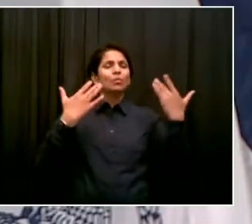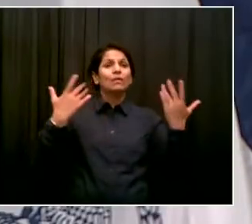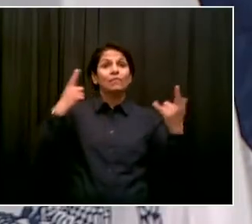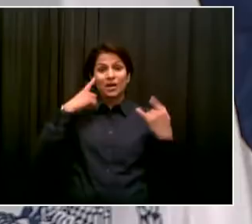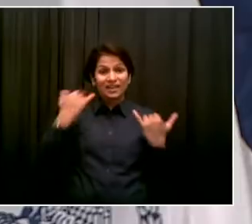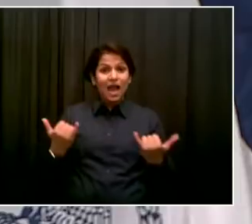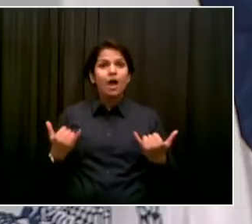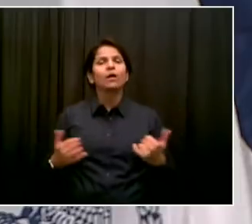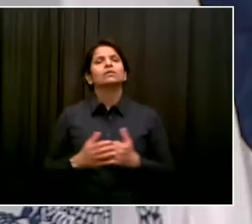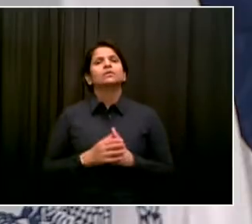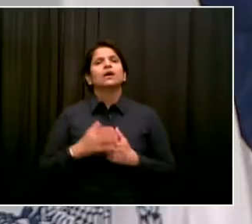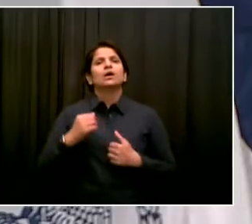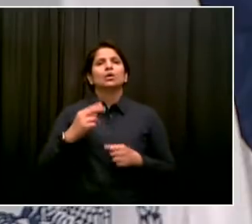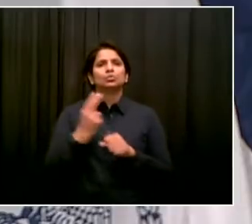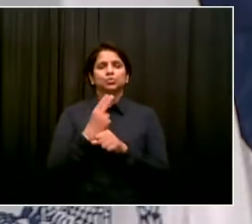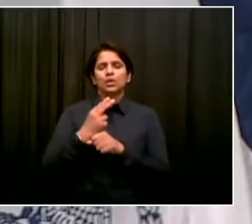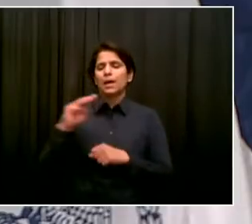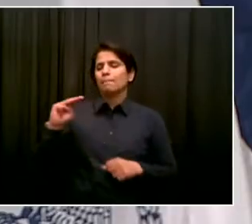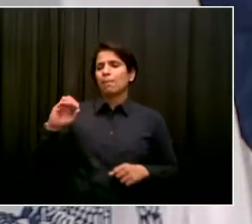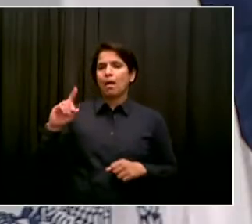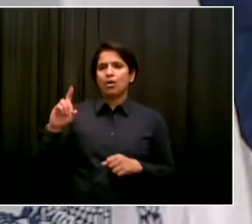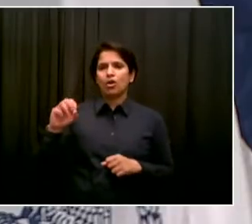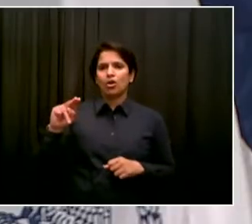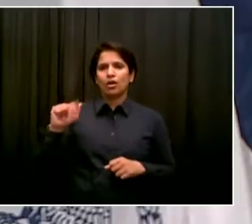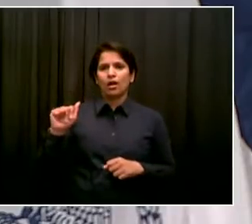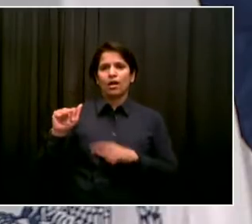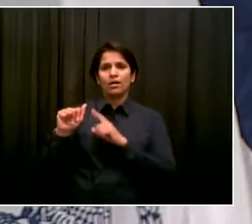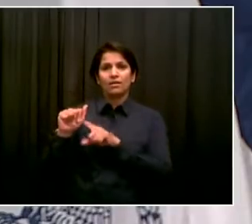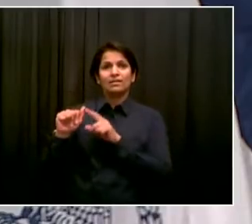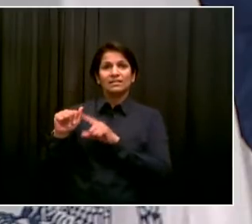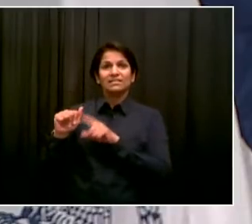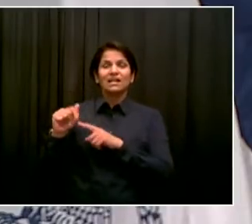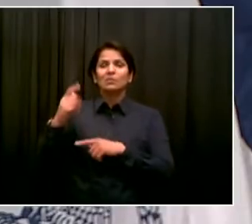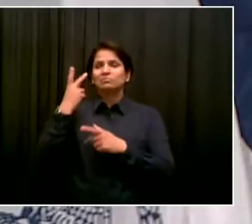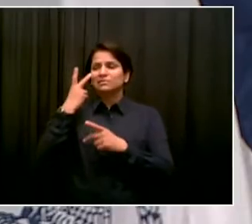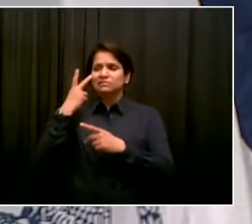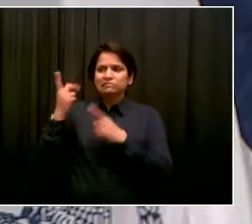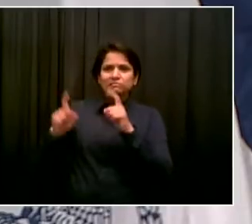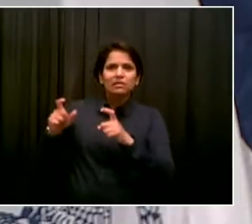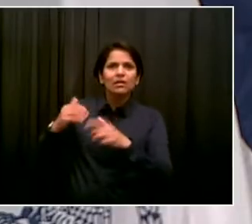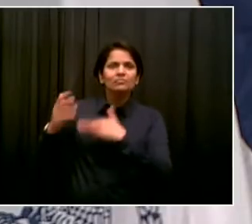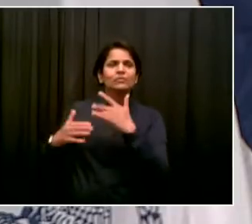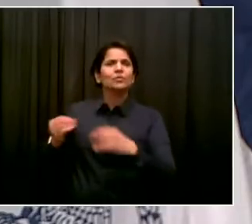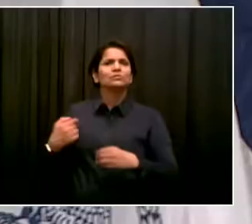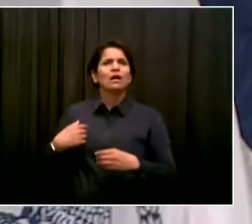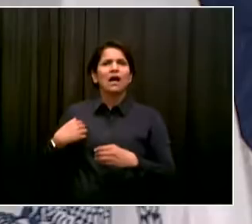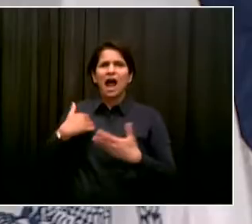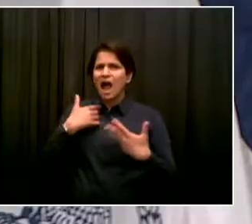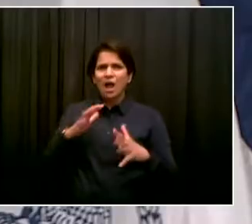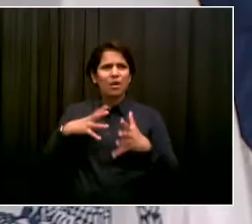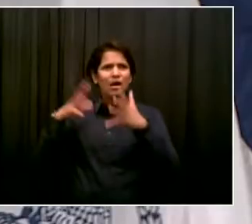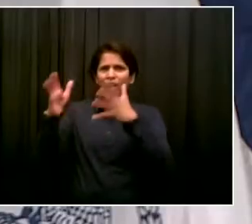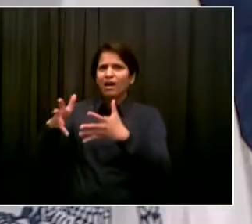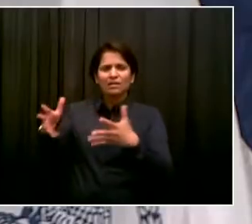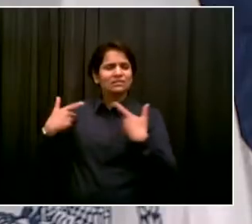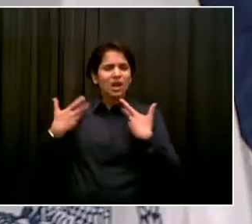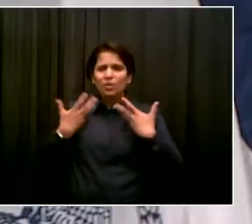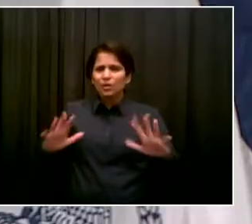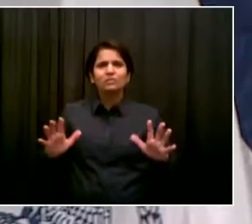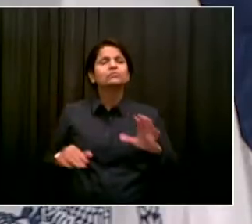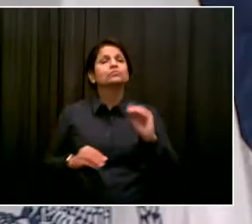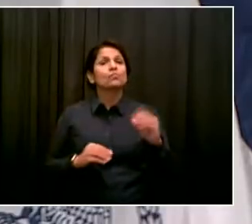TO, JUST ONE